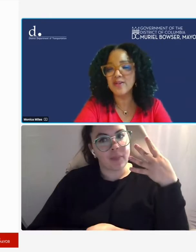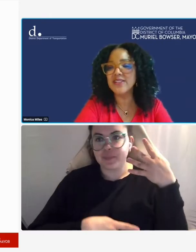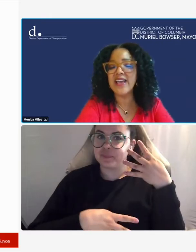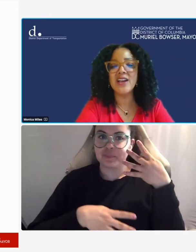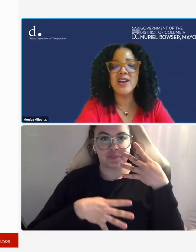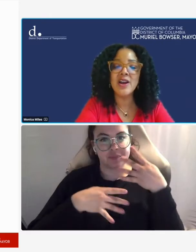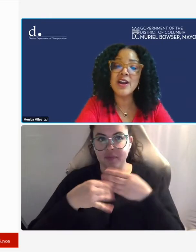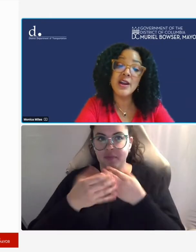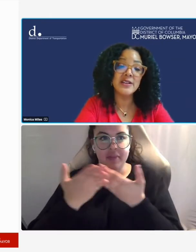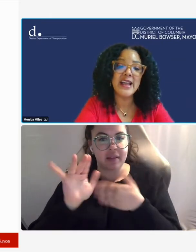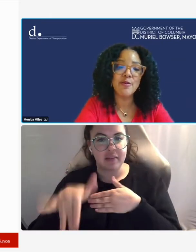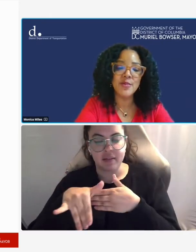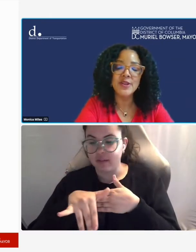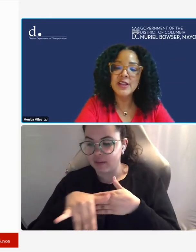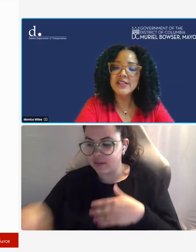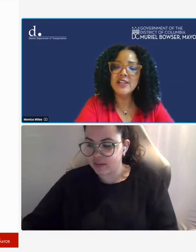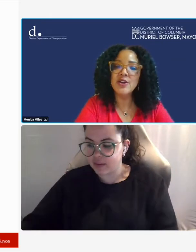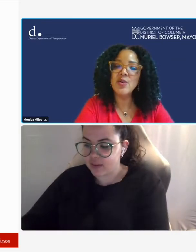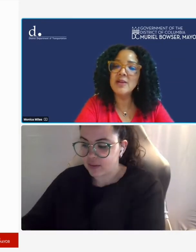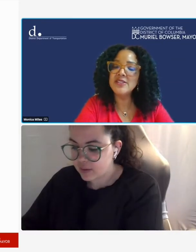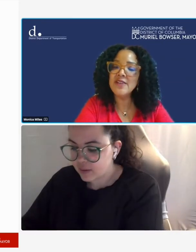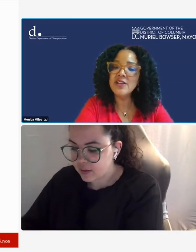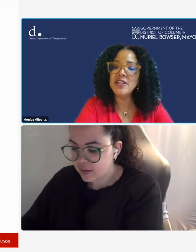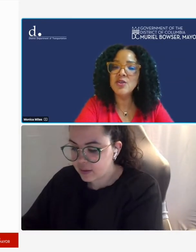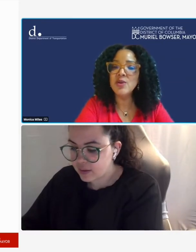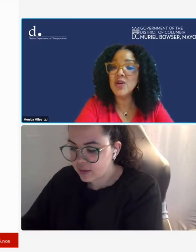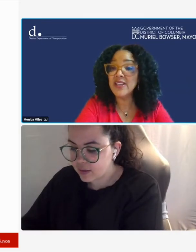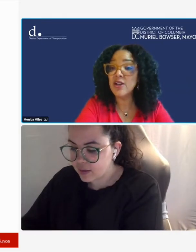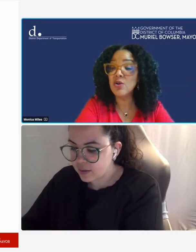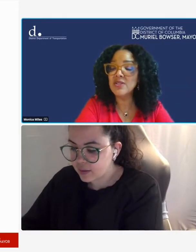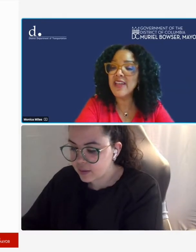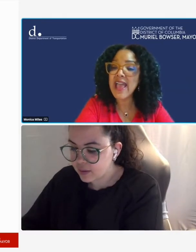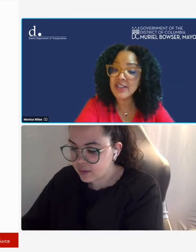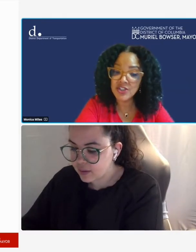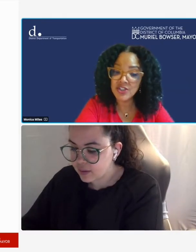that are are unallowable so um definitely you would want to get a hold of the ashtow guide